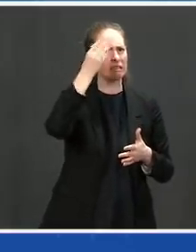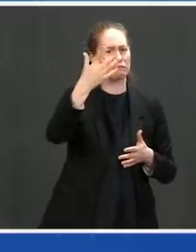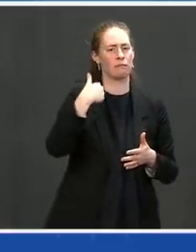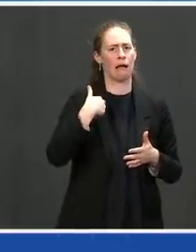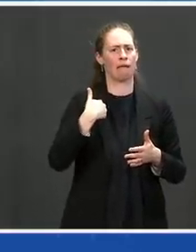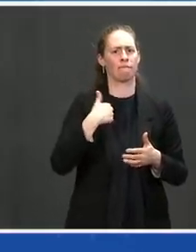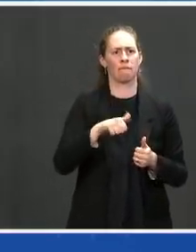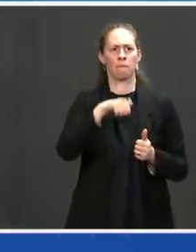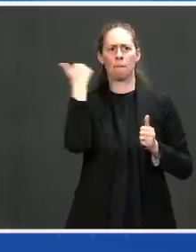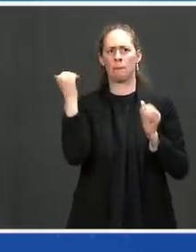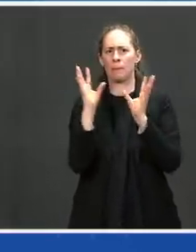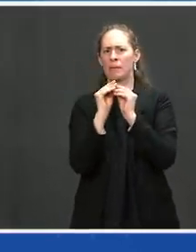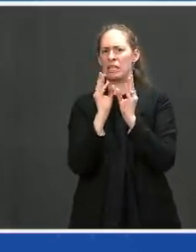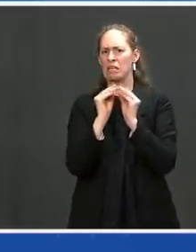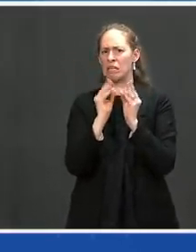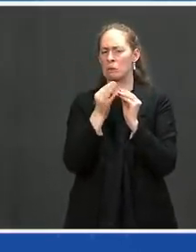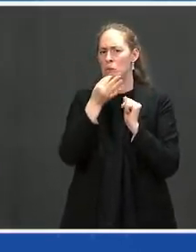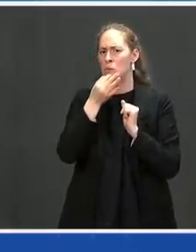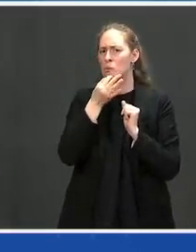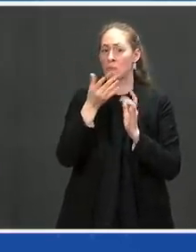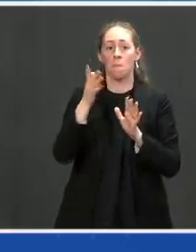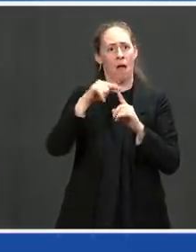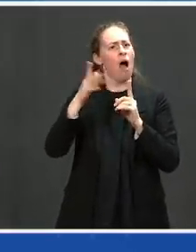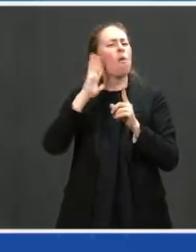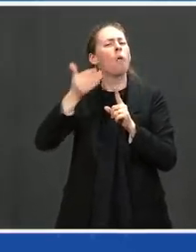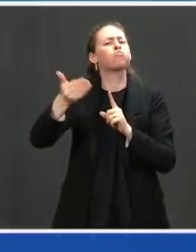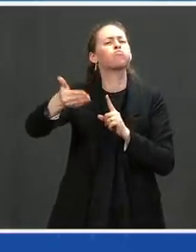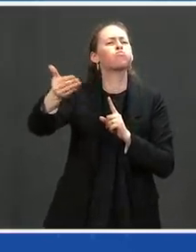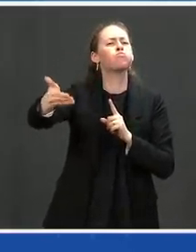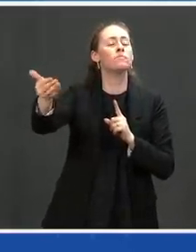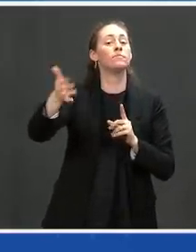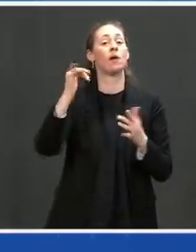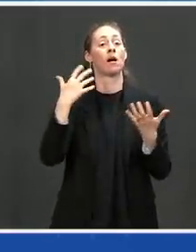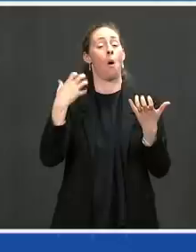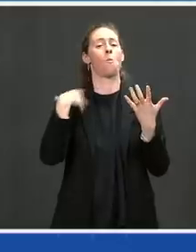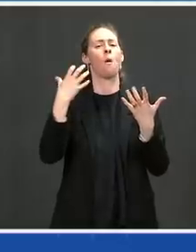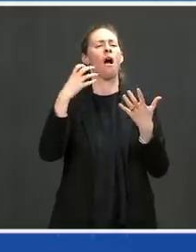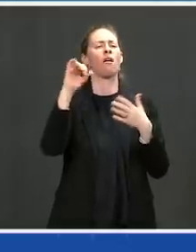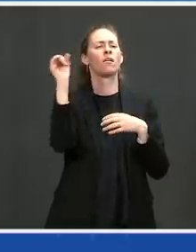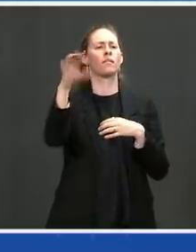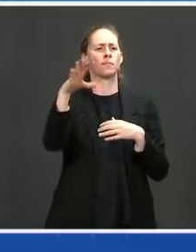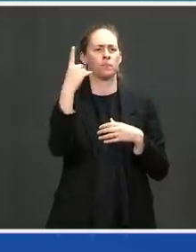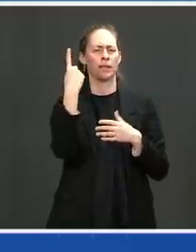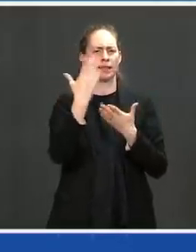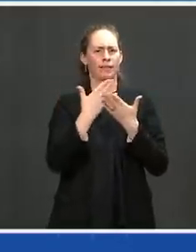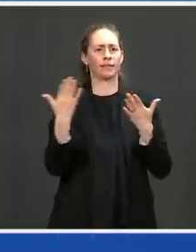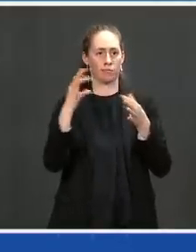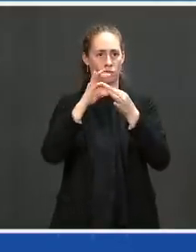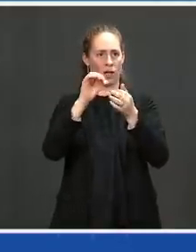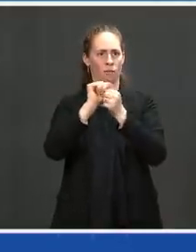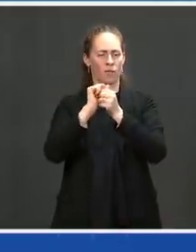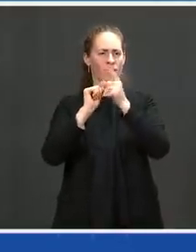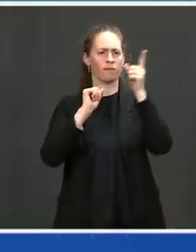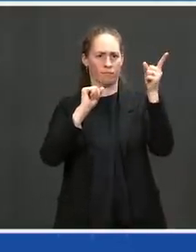I'm going to be speaking with the 27 heads of state in Europe and very shortly -- I think within the next hour or so.